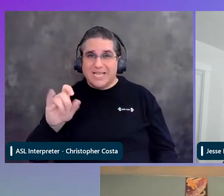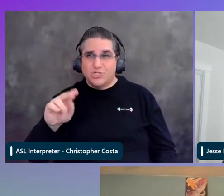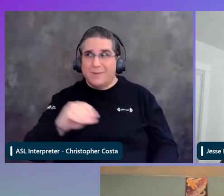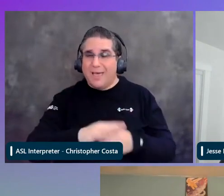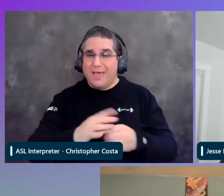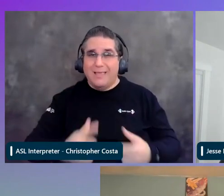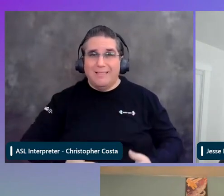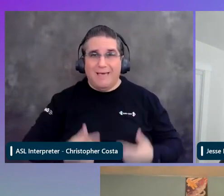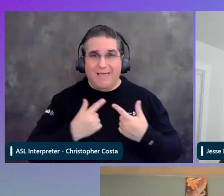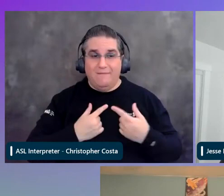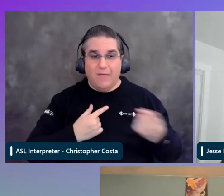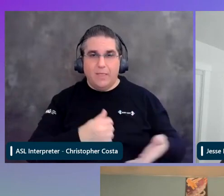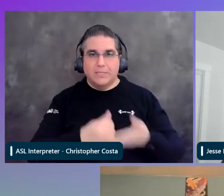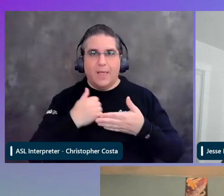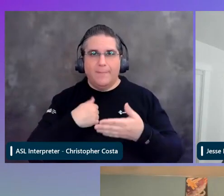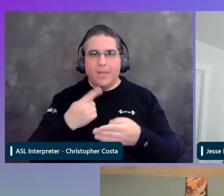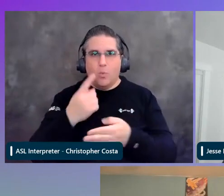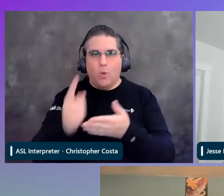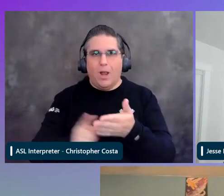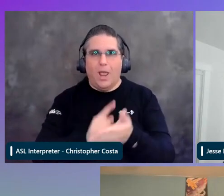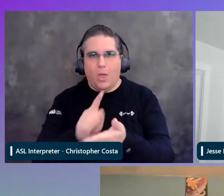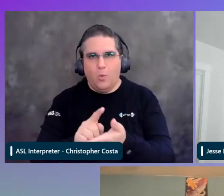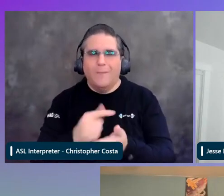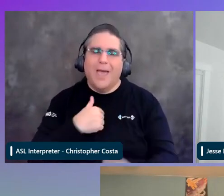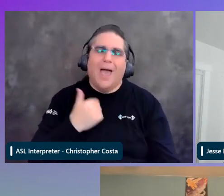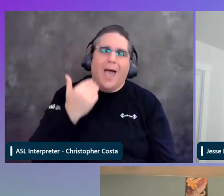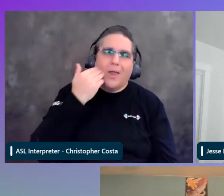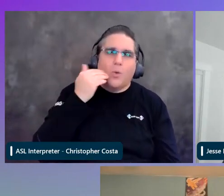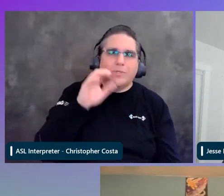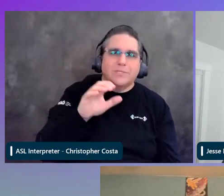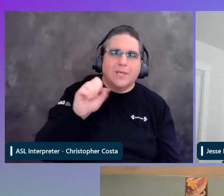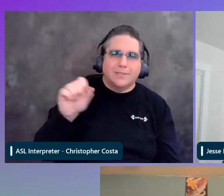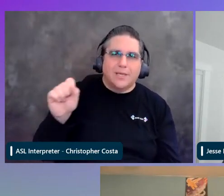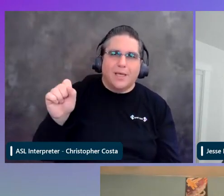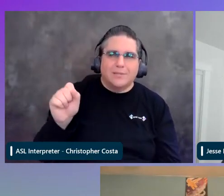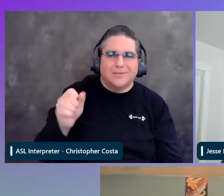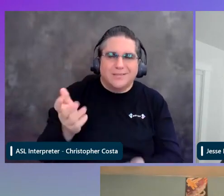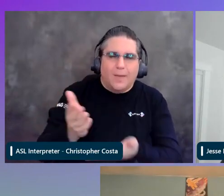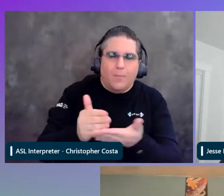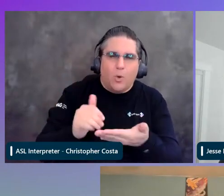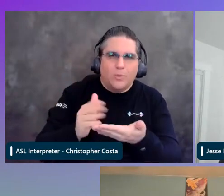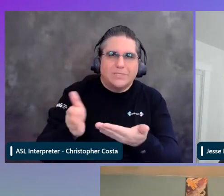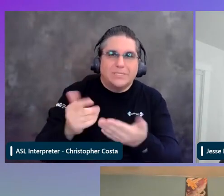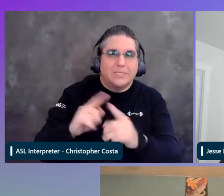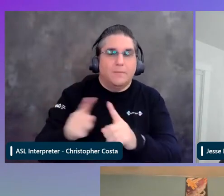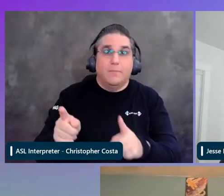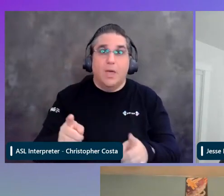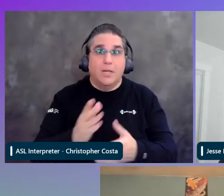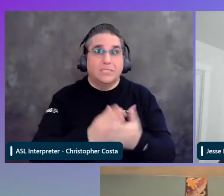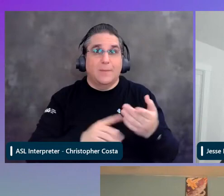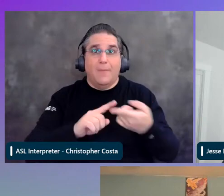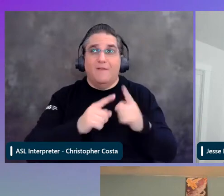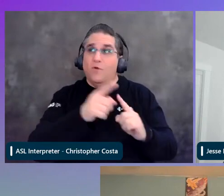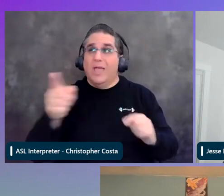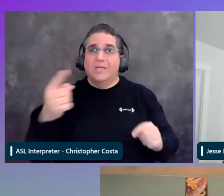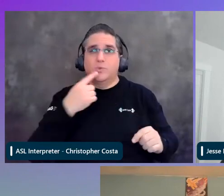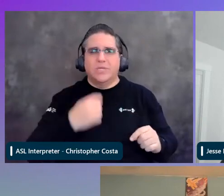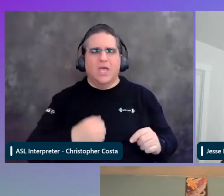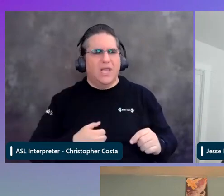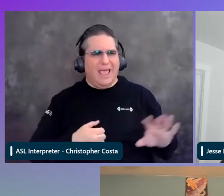an hour. I know CSS, so, you know, like that part was at least handled. But the fact that I had friends that were like,